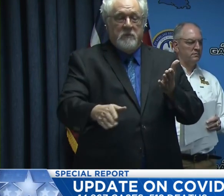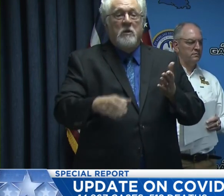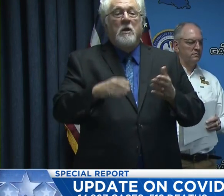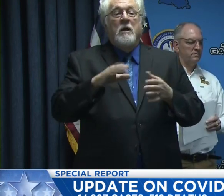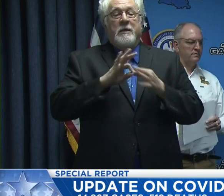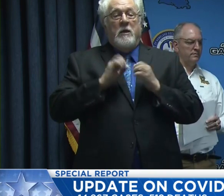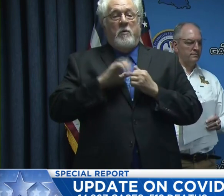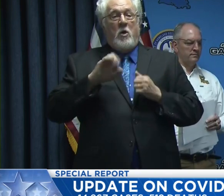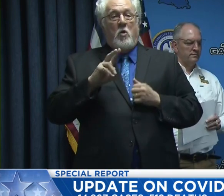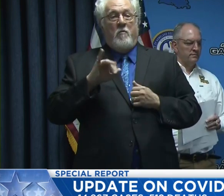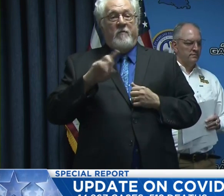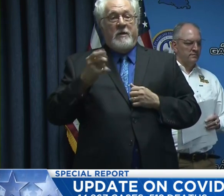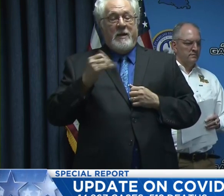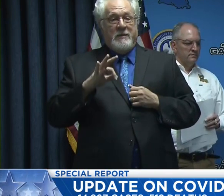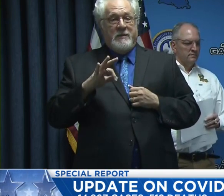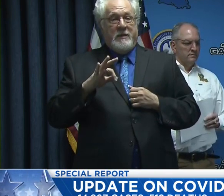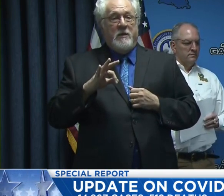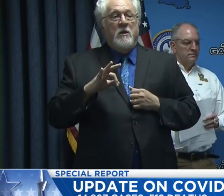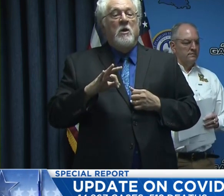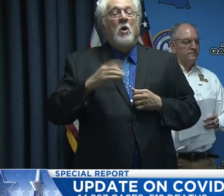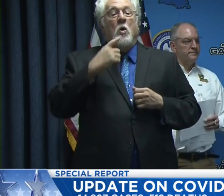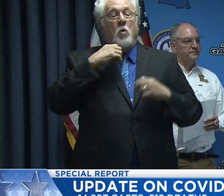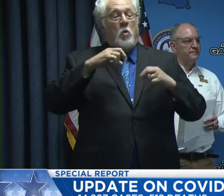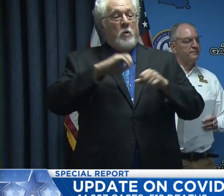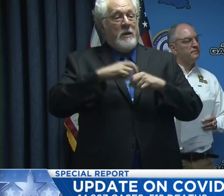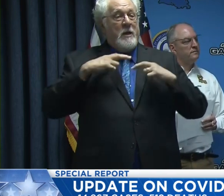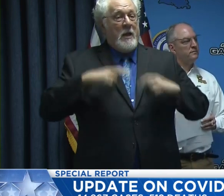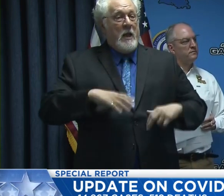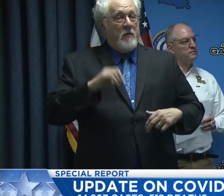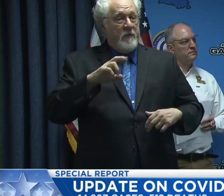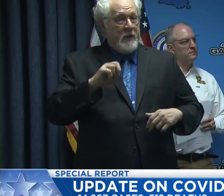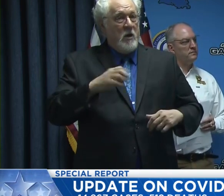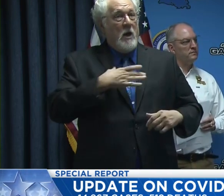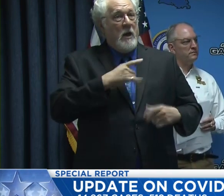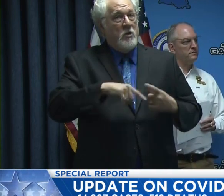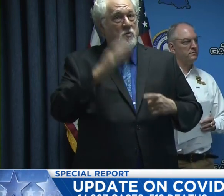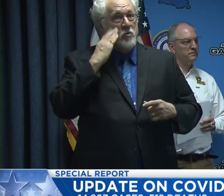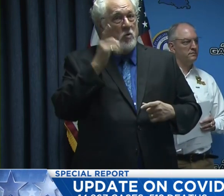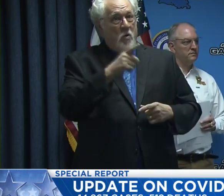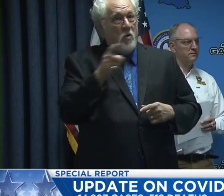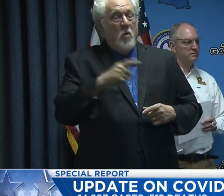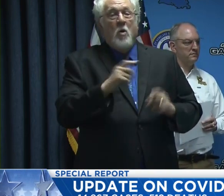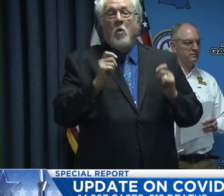LOOK AT GOVERNOR CUOMO'S EXECUTIVE ORDER WHERE HE GRANTED